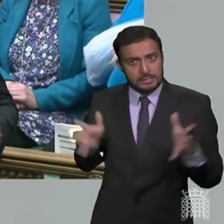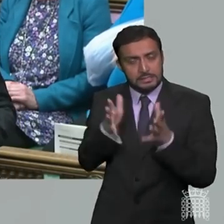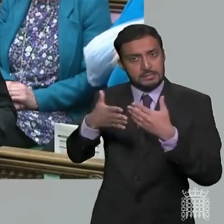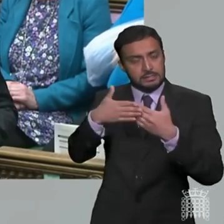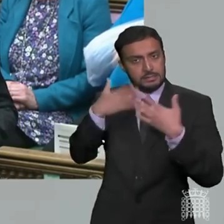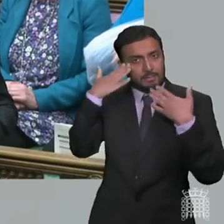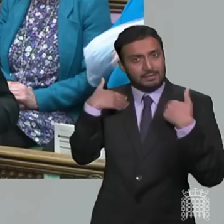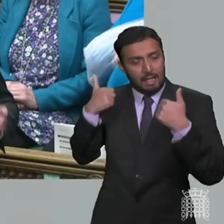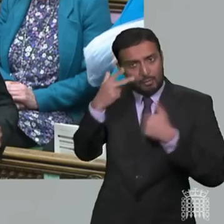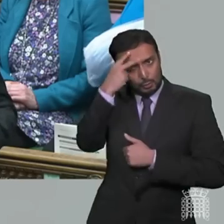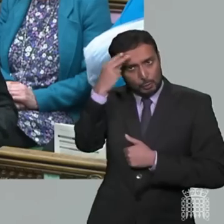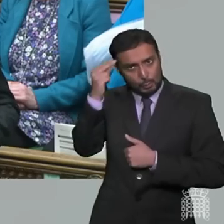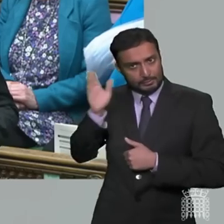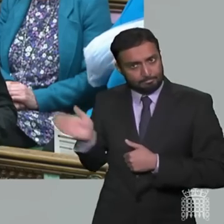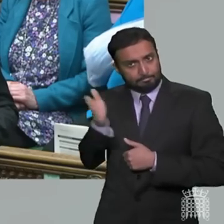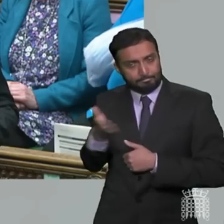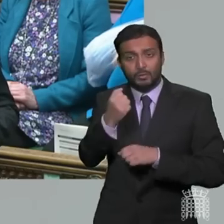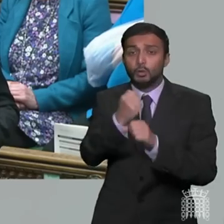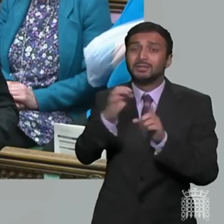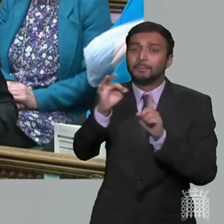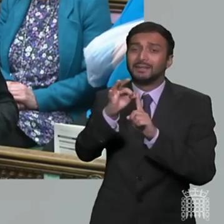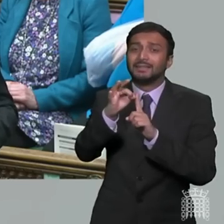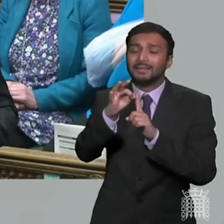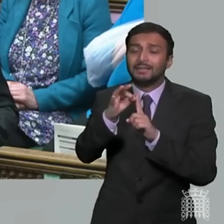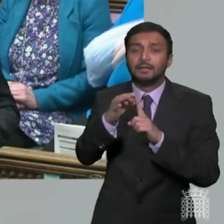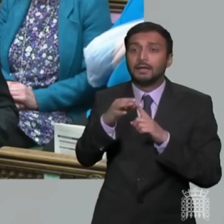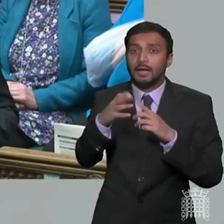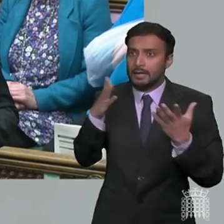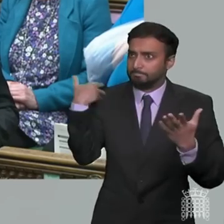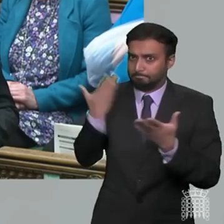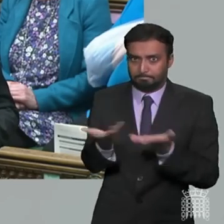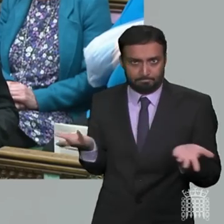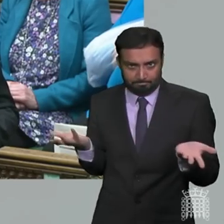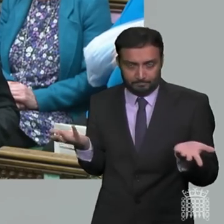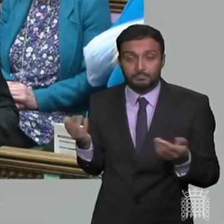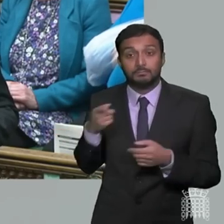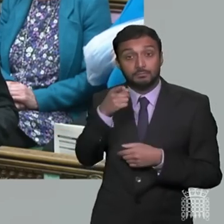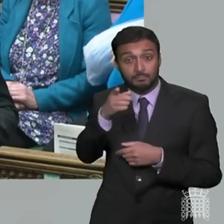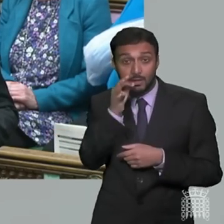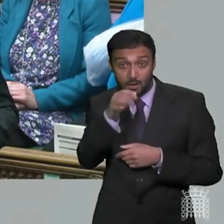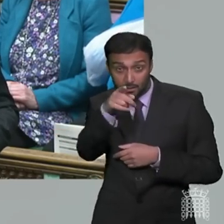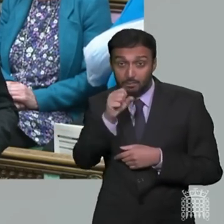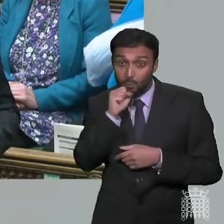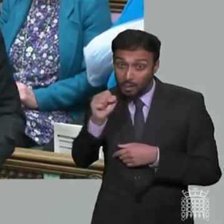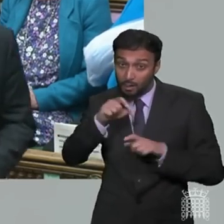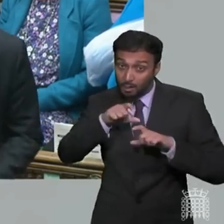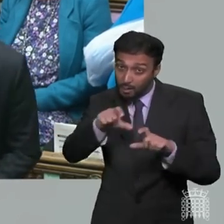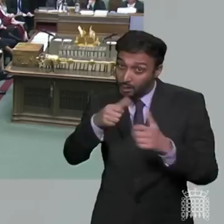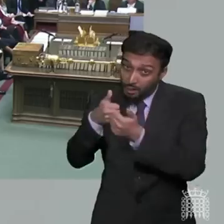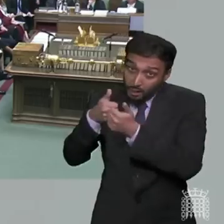Will the Prime Minister deliver on his promise, back our “No Time to Wait” pilot scheme developed by the Royal College of Nursing and help get people the support that they need?